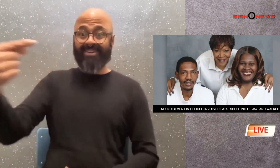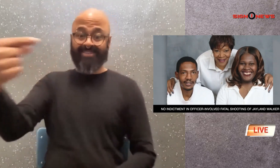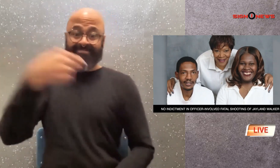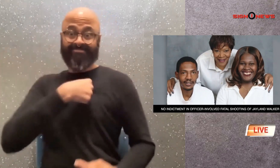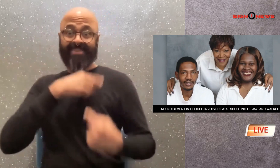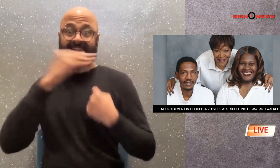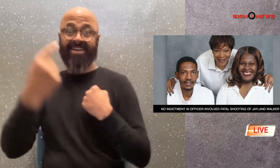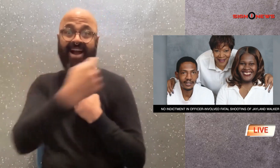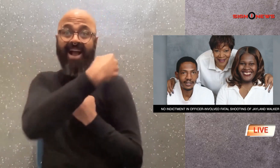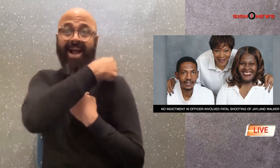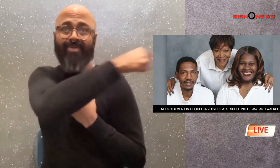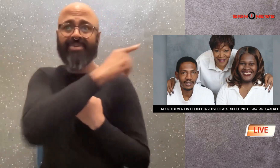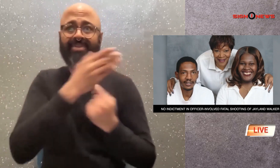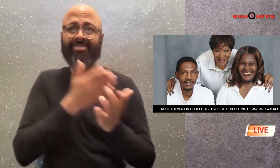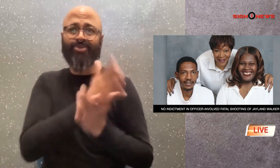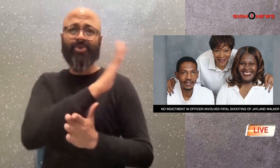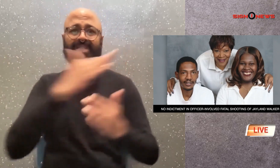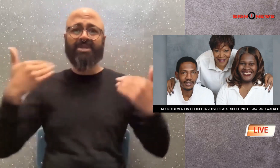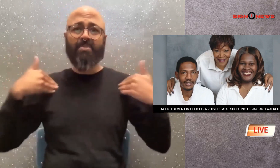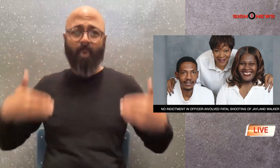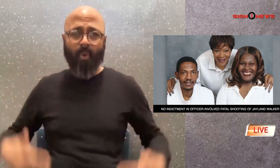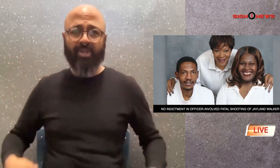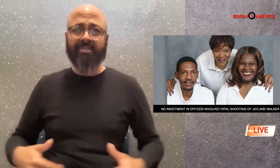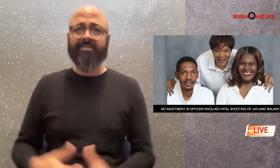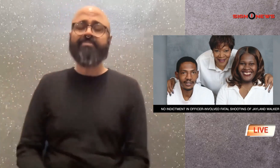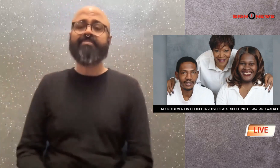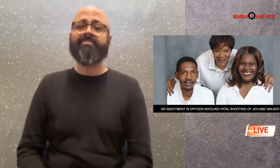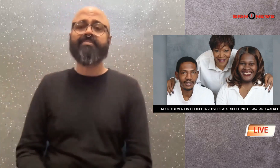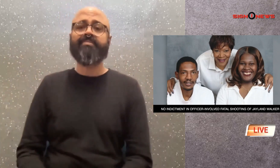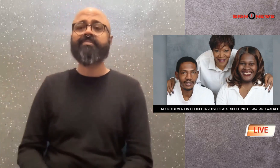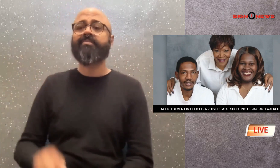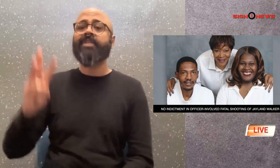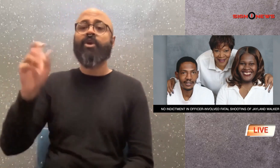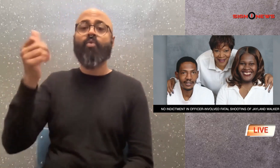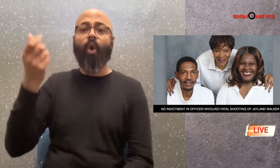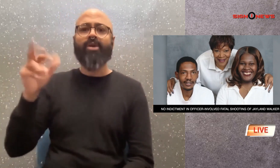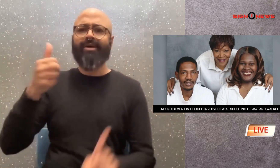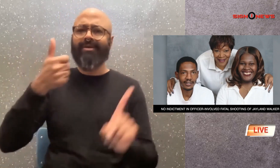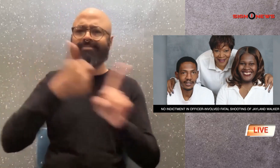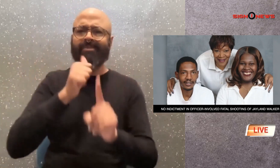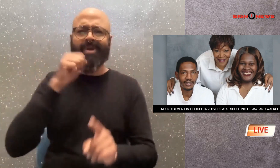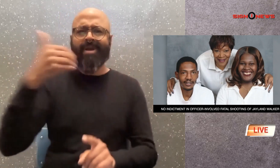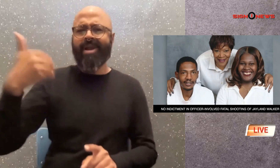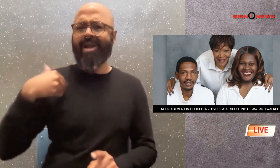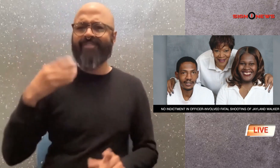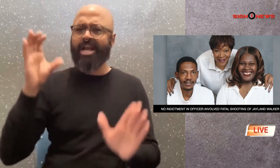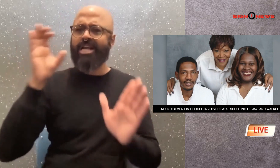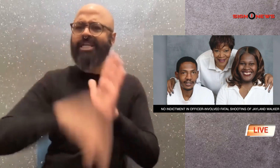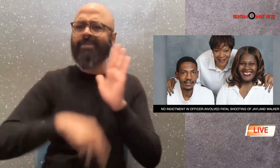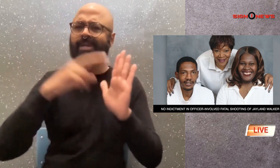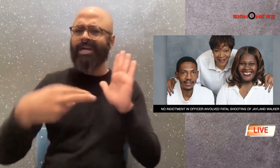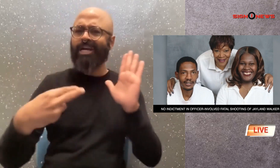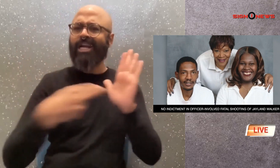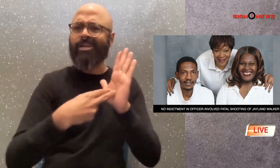bullets going in and bullets coming out of his body Walker who did not have a criminal